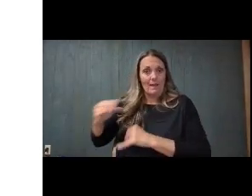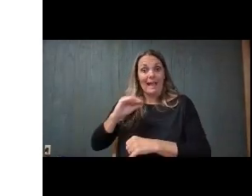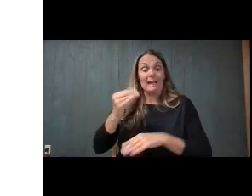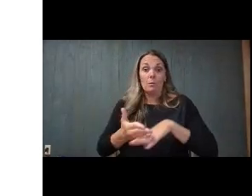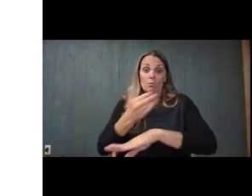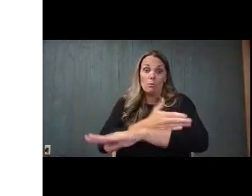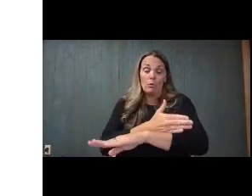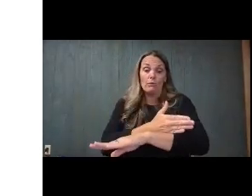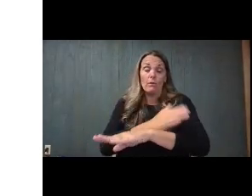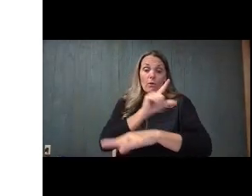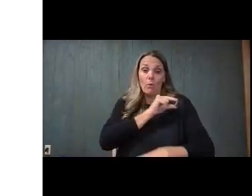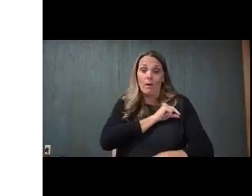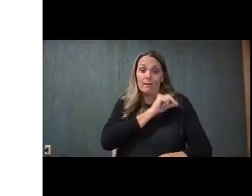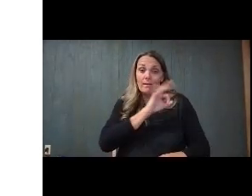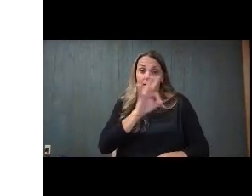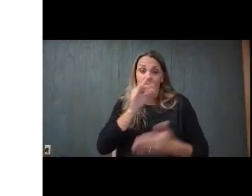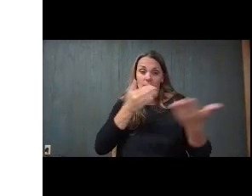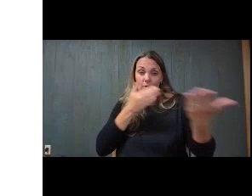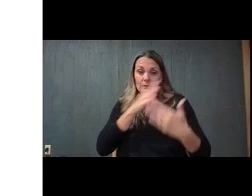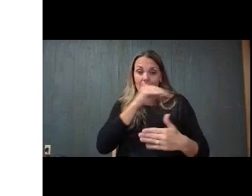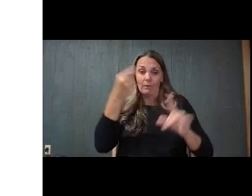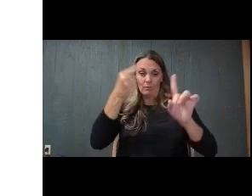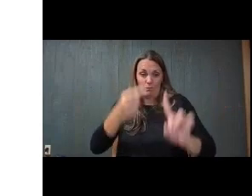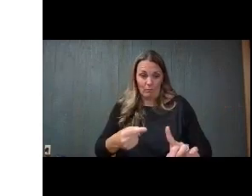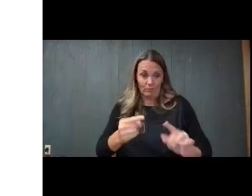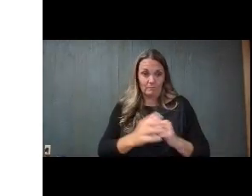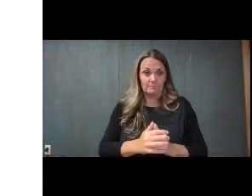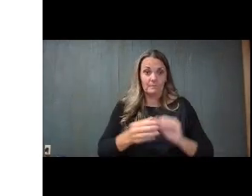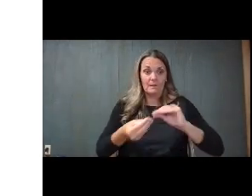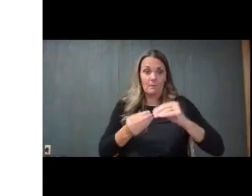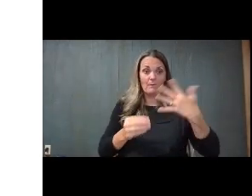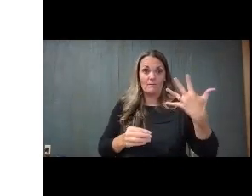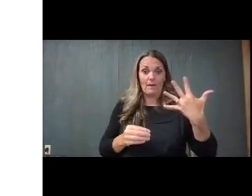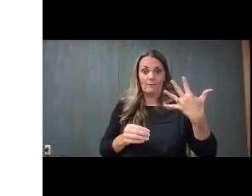of services and outcomes? Number five is program growth.